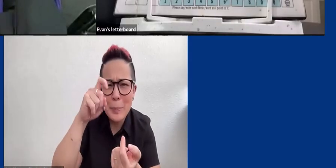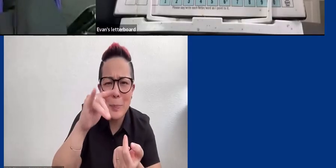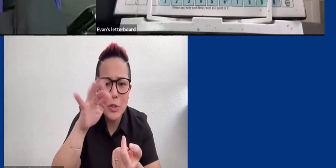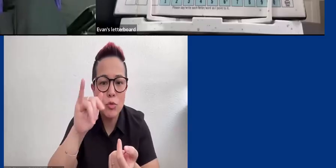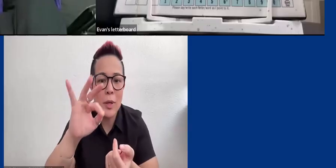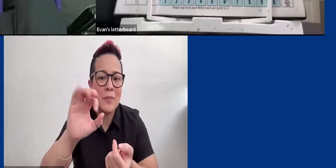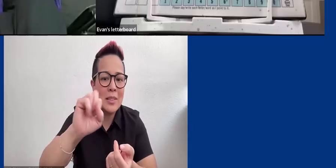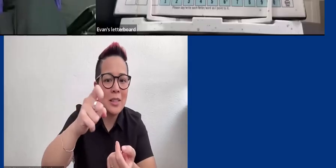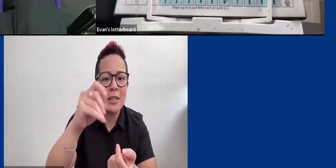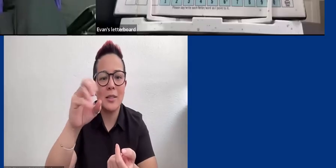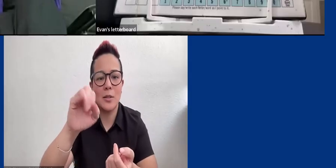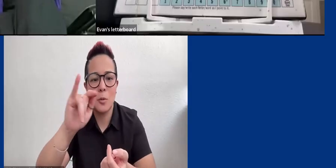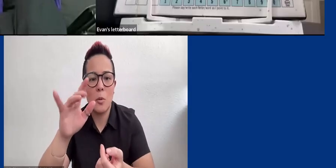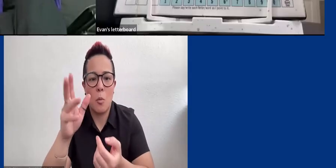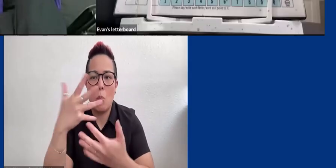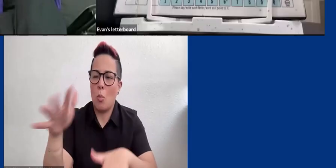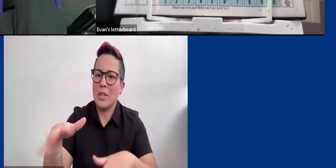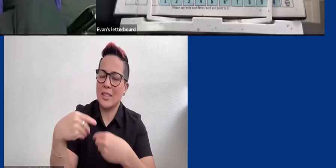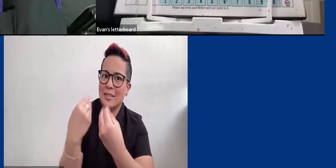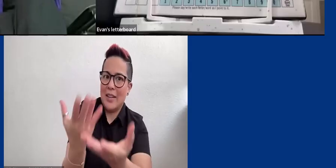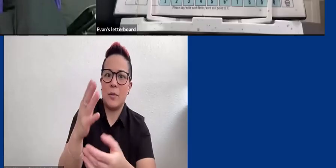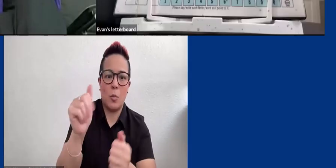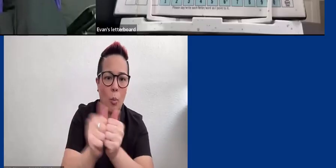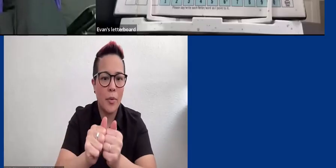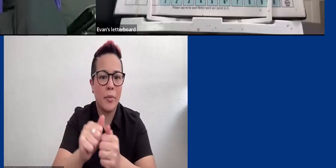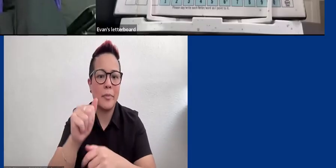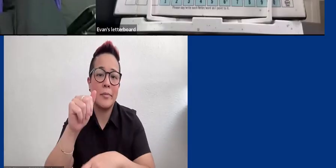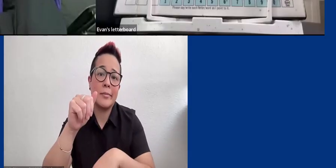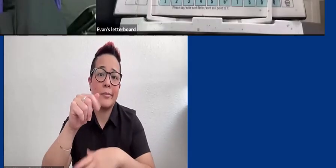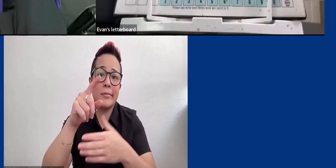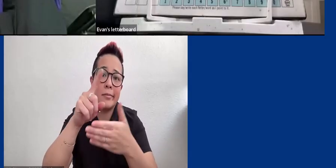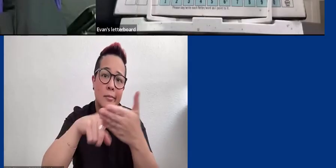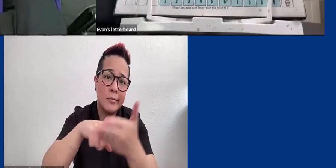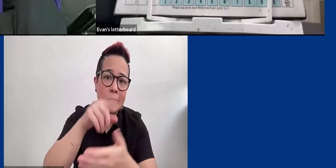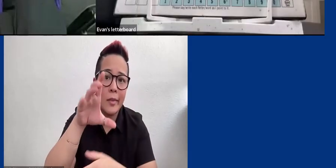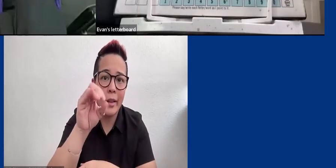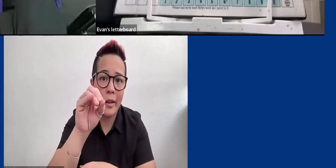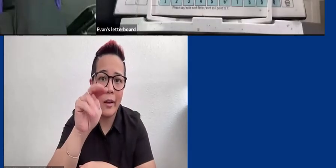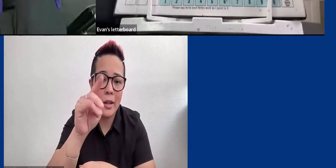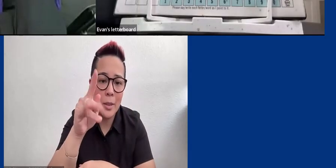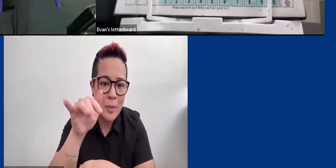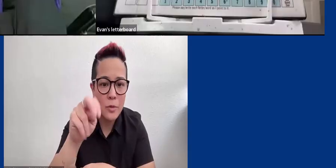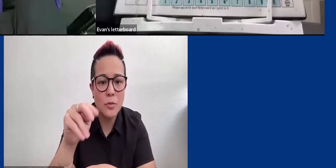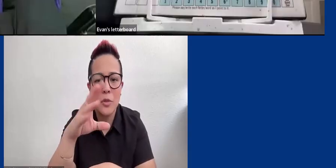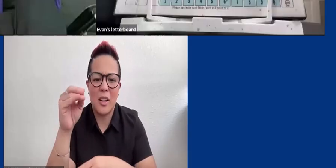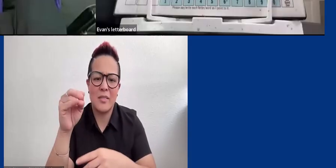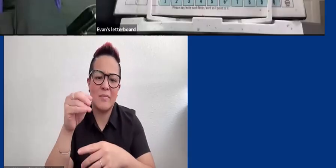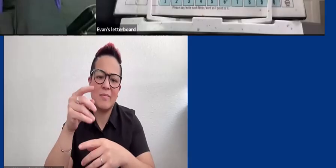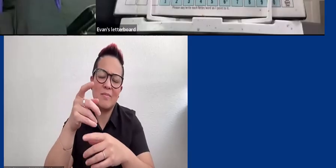supposedly scientists themselves. It is clear, then, that the Puritan attitude towards